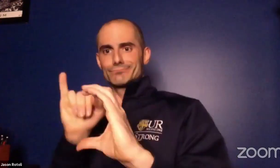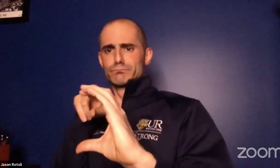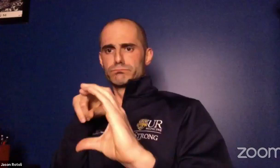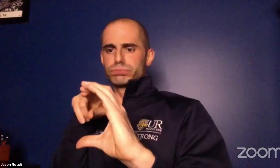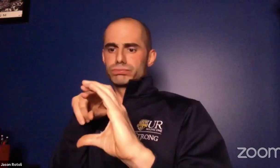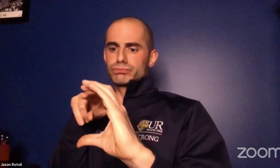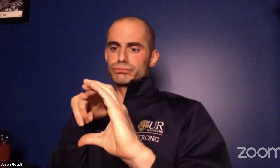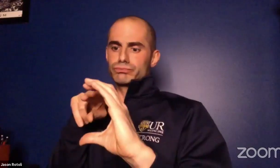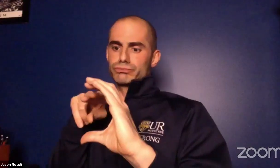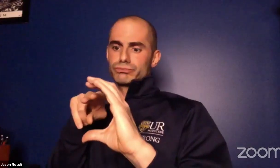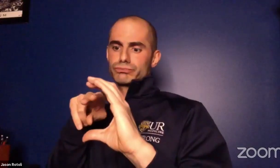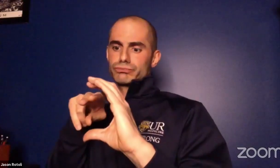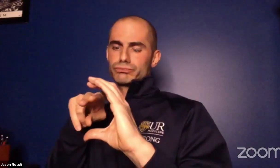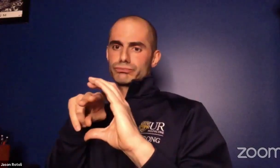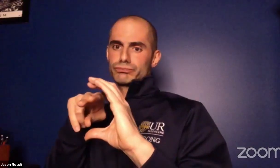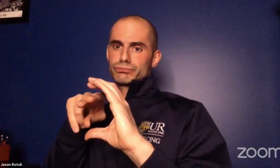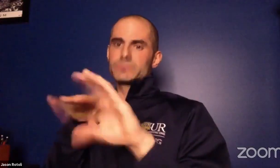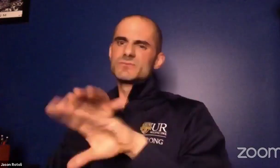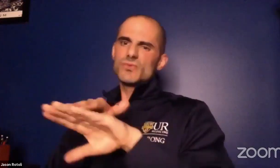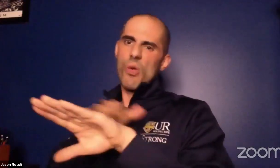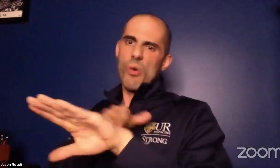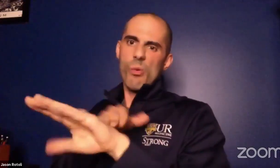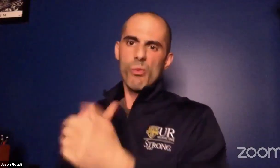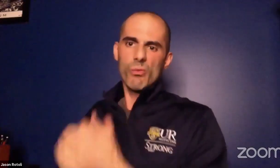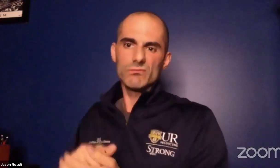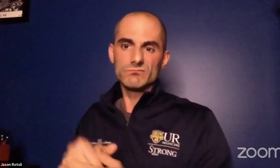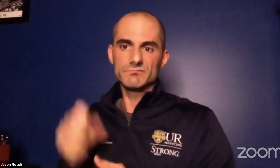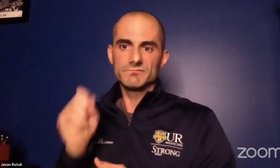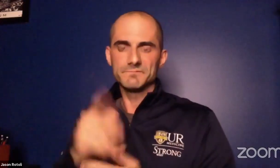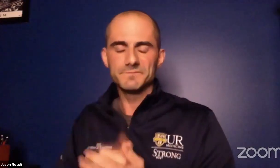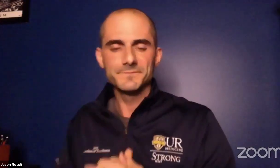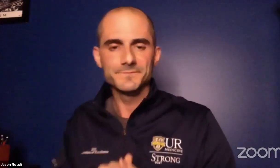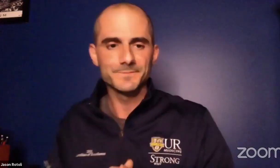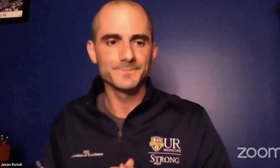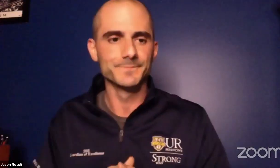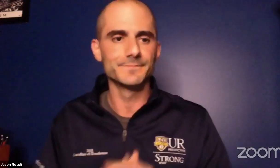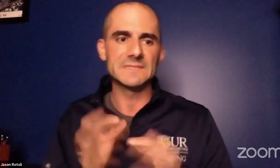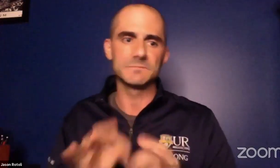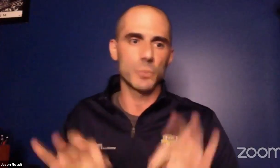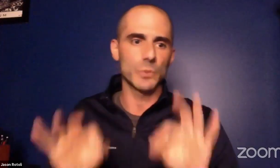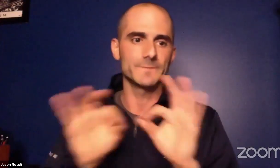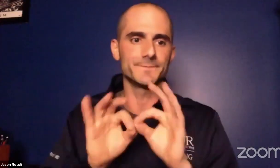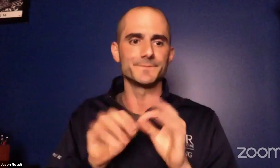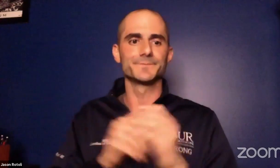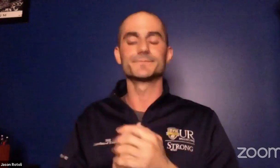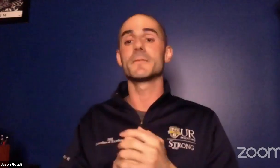emergency department. When you're talking about x-rays or CTs or MRIs, you know, where